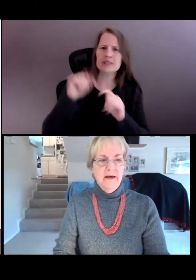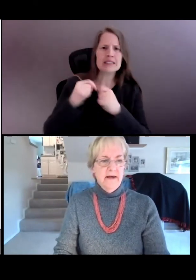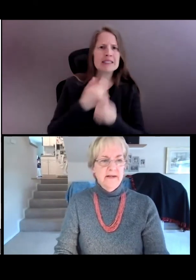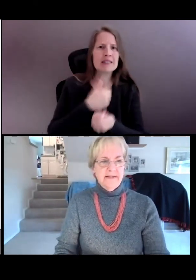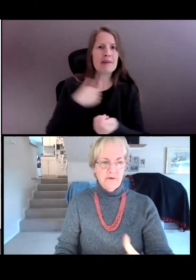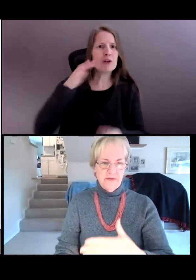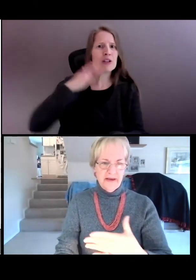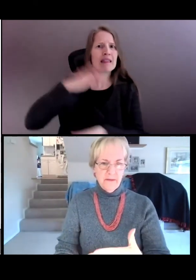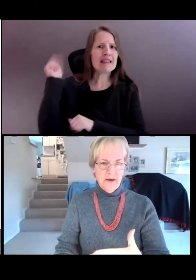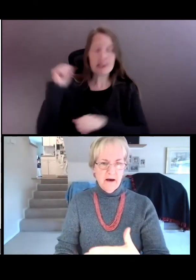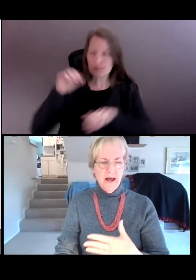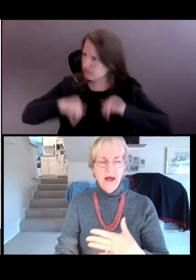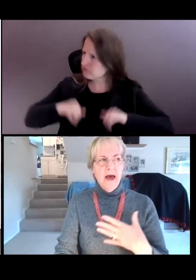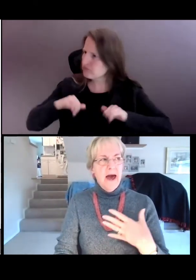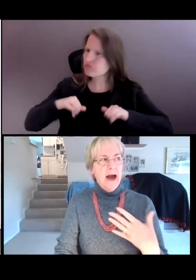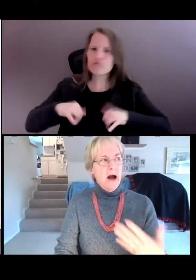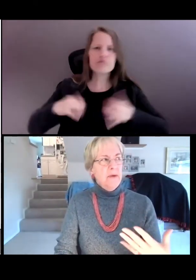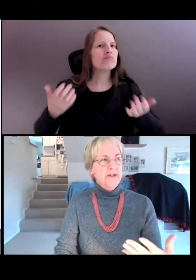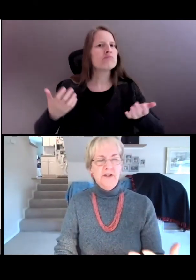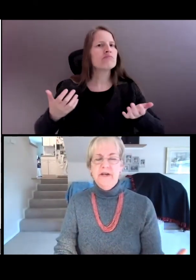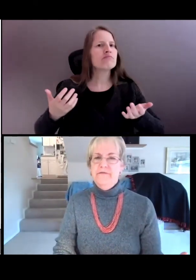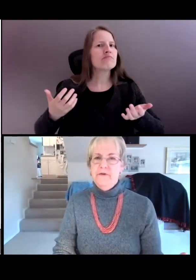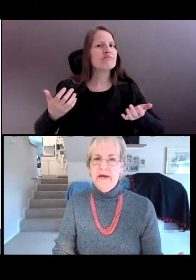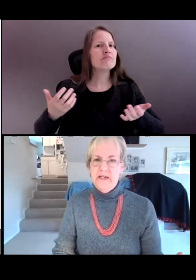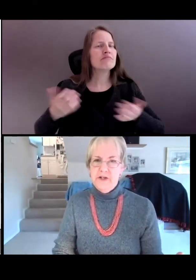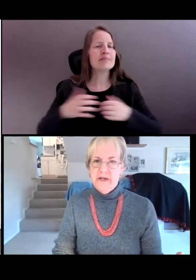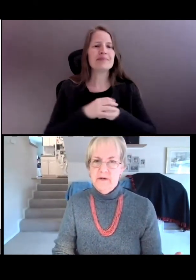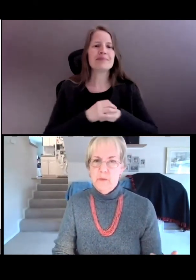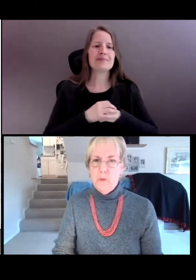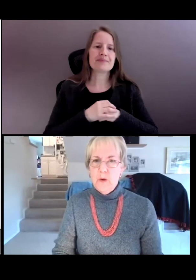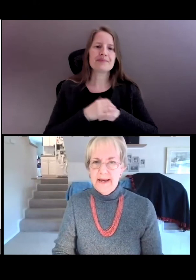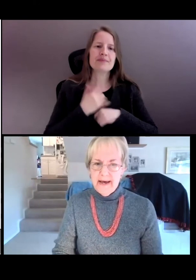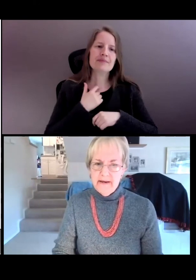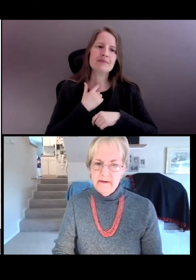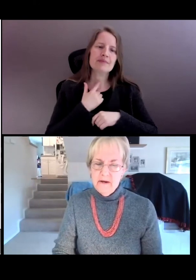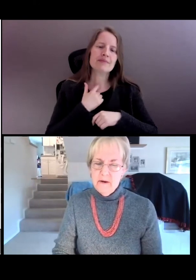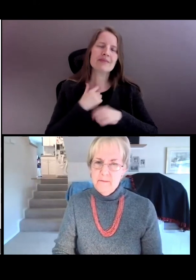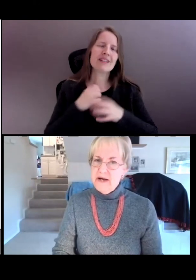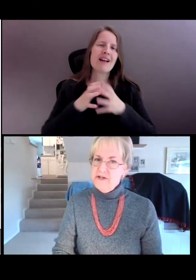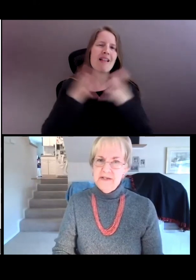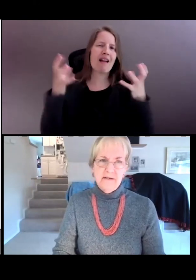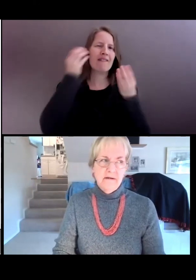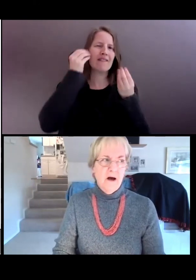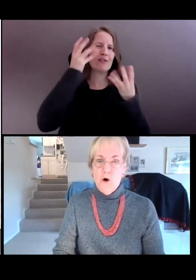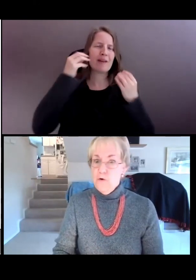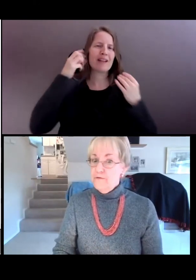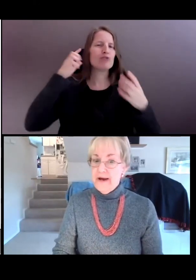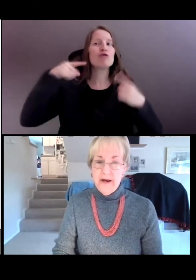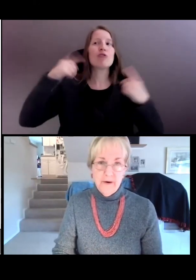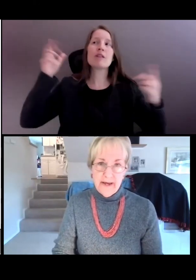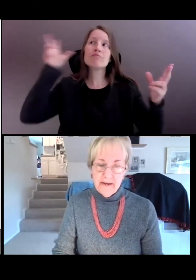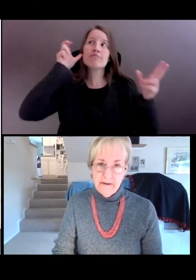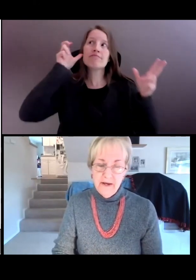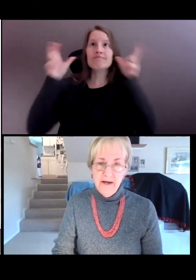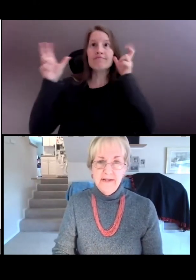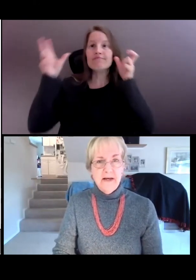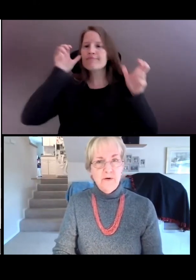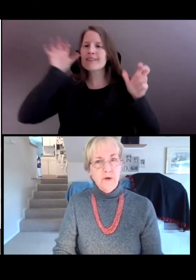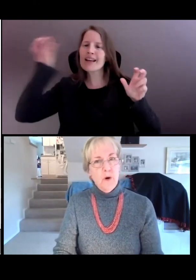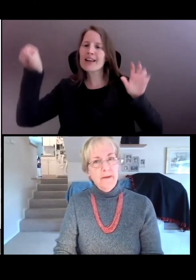So you think about how much information we get by just overhearing it. So, you want to